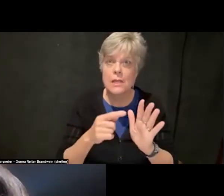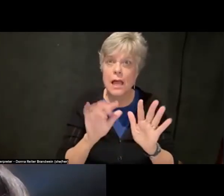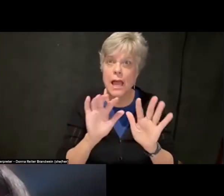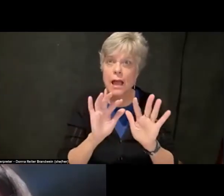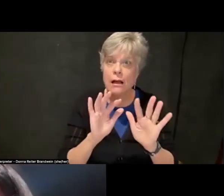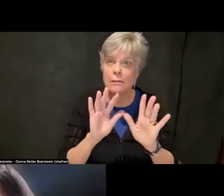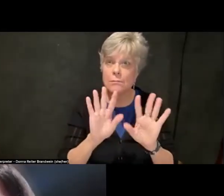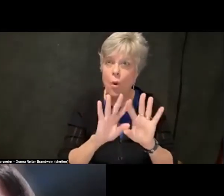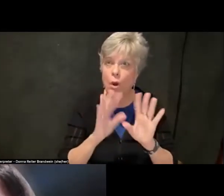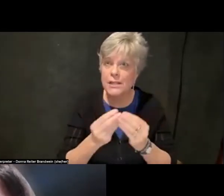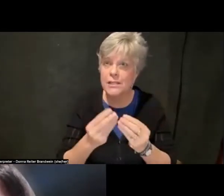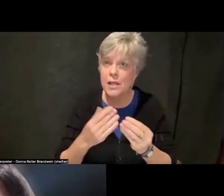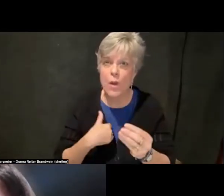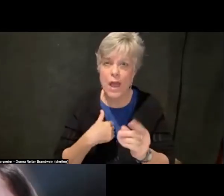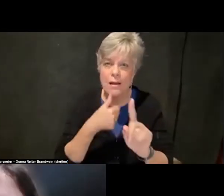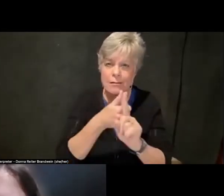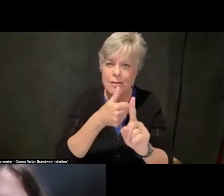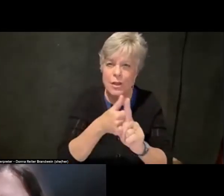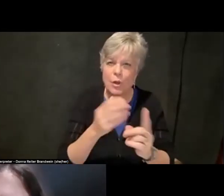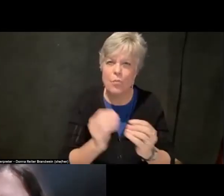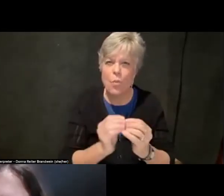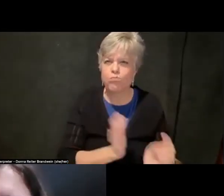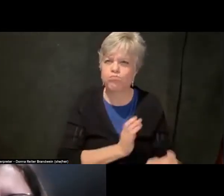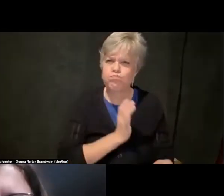will have their more polished professional journal